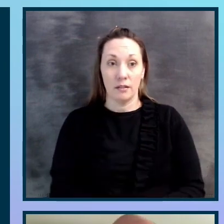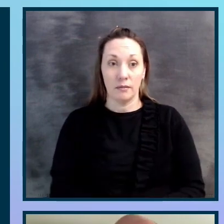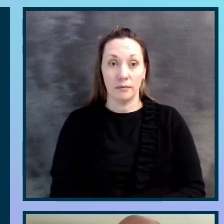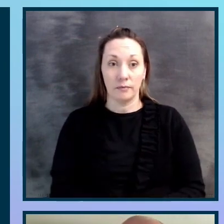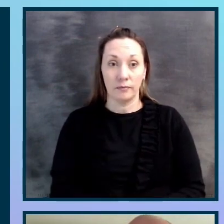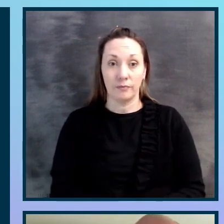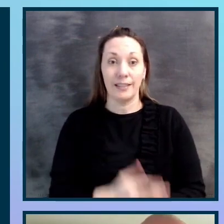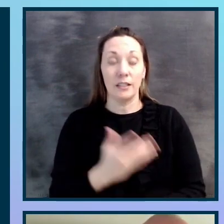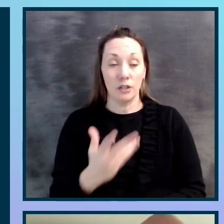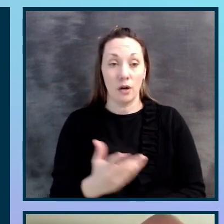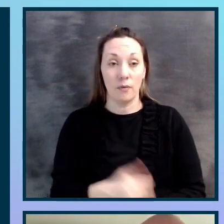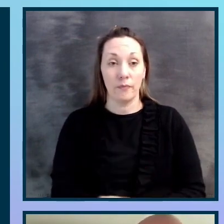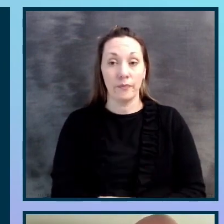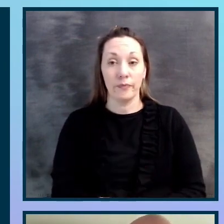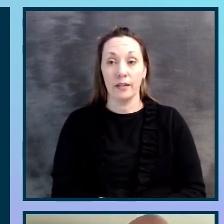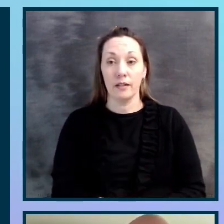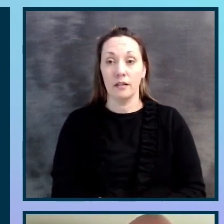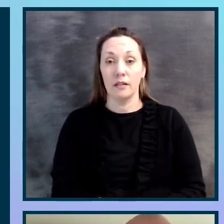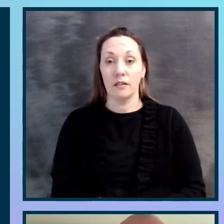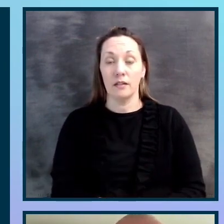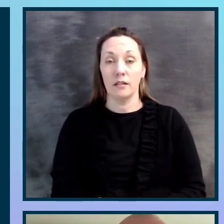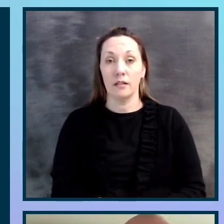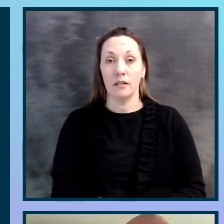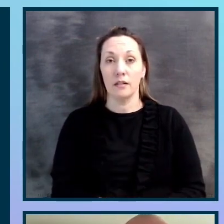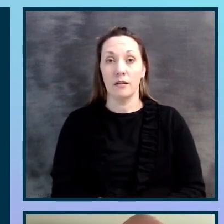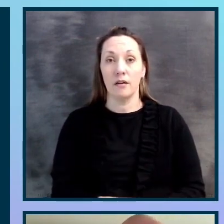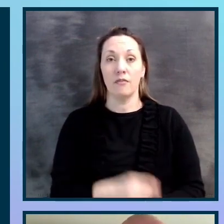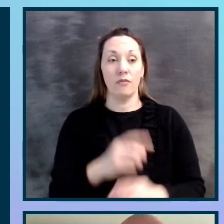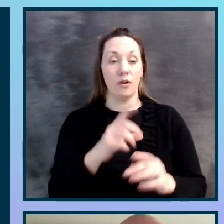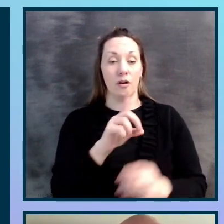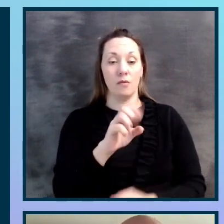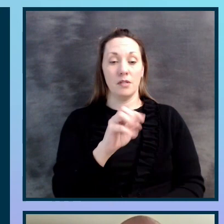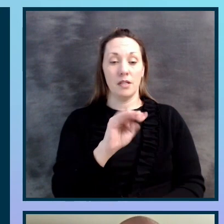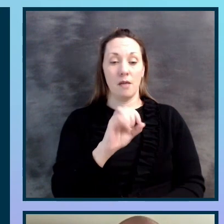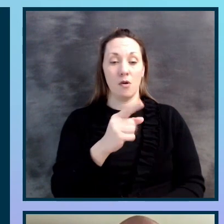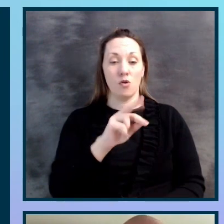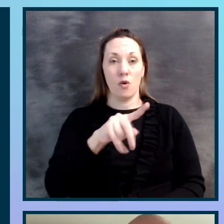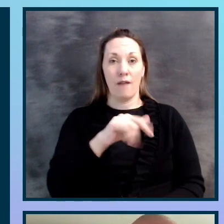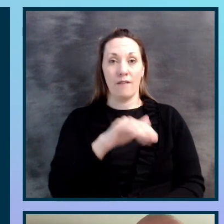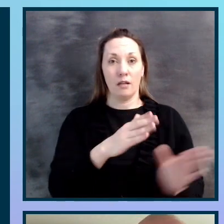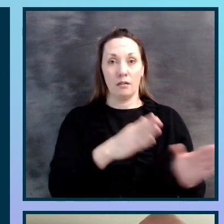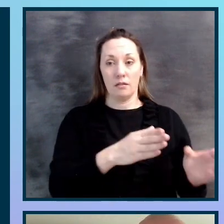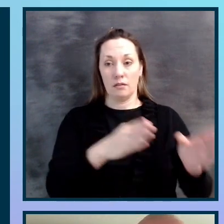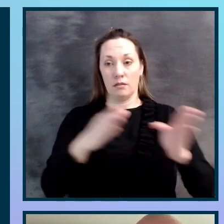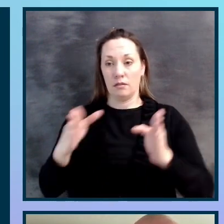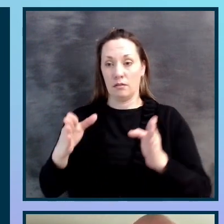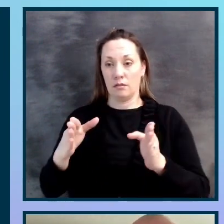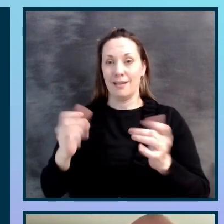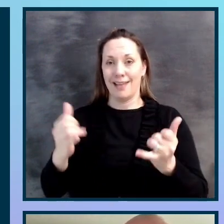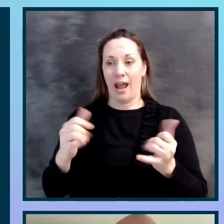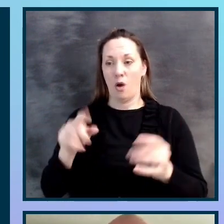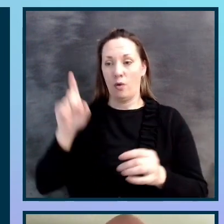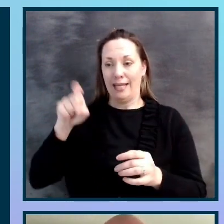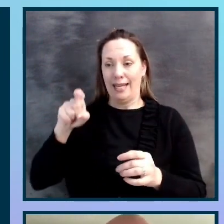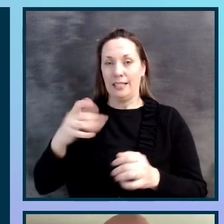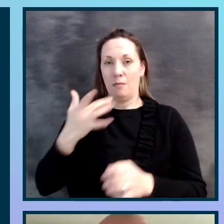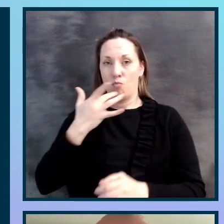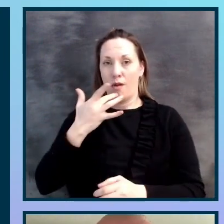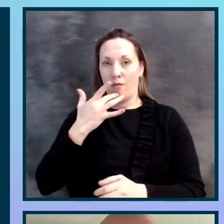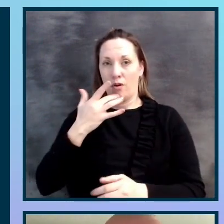And so we moved this whole thing from demographics to needs and preferences. And we changed the entire segmentation model